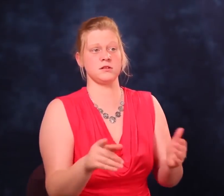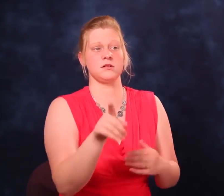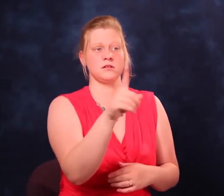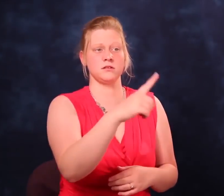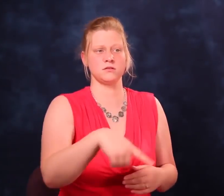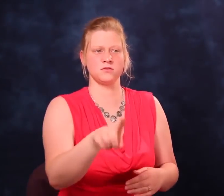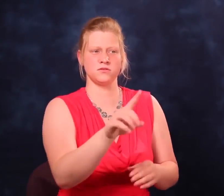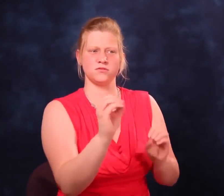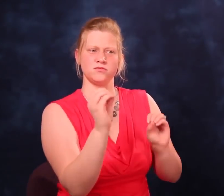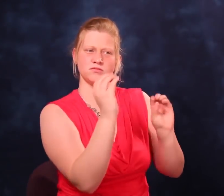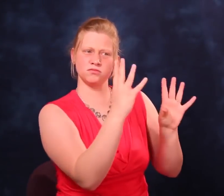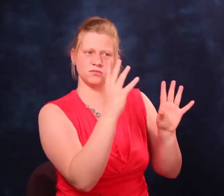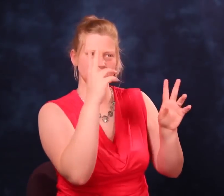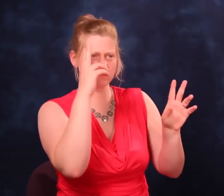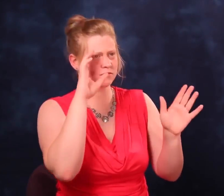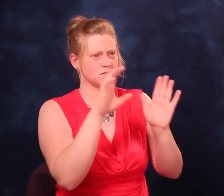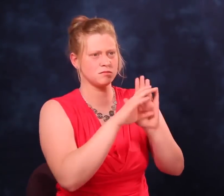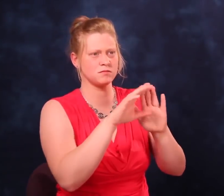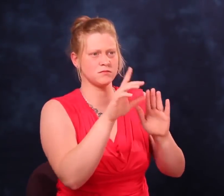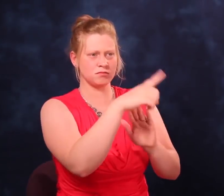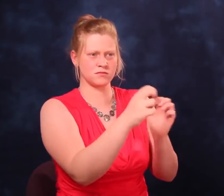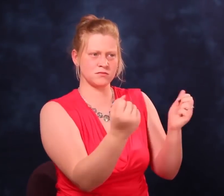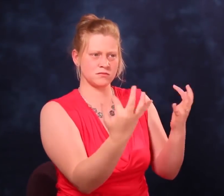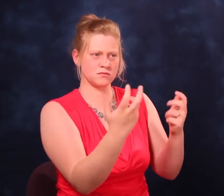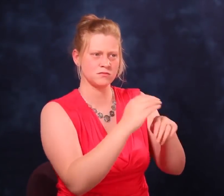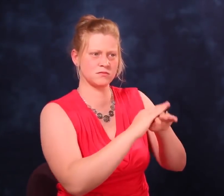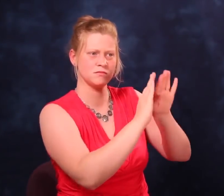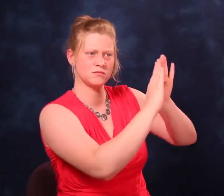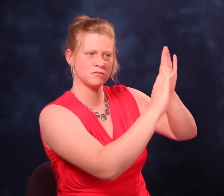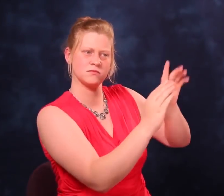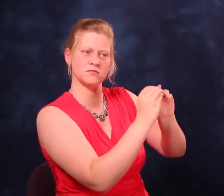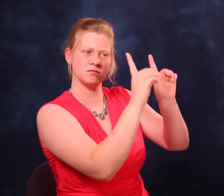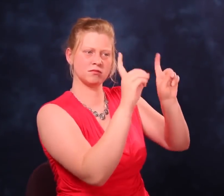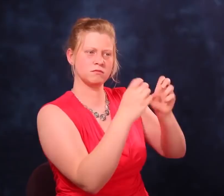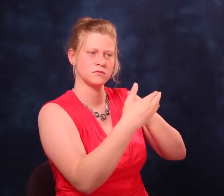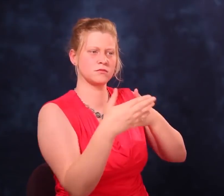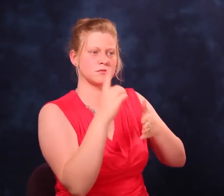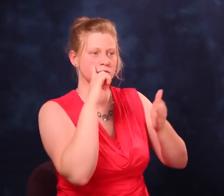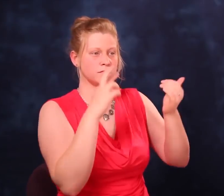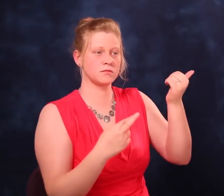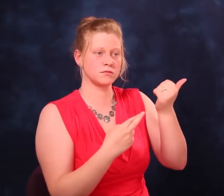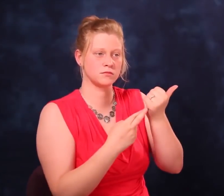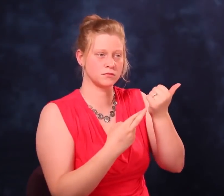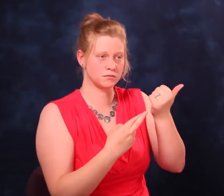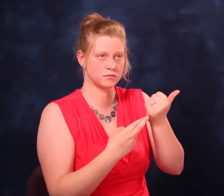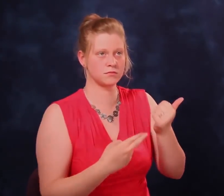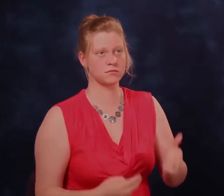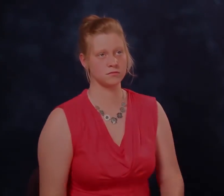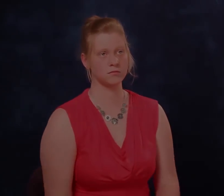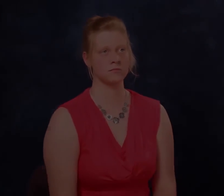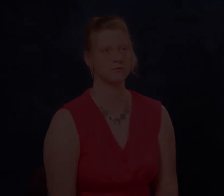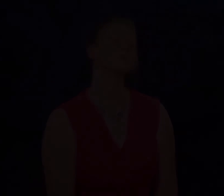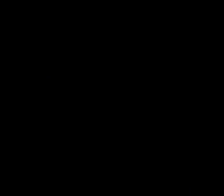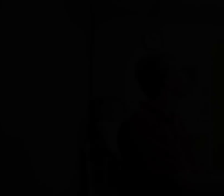I suggest that you post pictures of these signs on the wall in the exam rooms for reference.